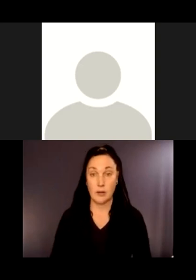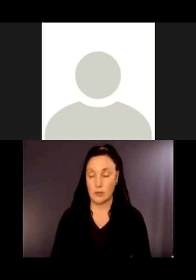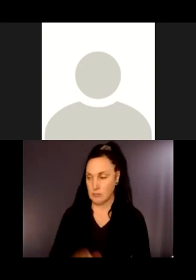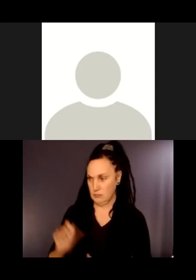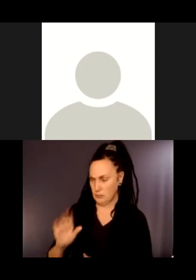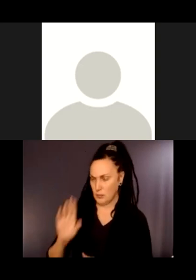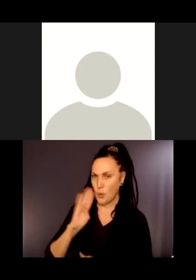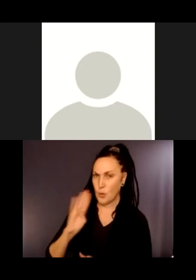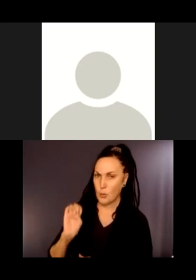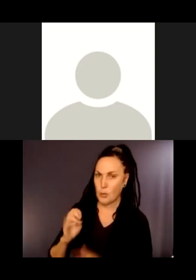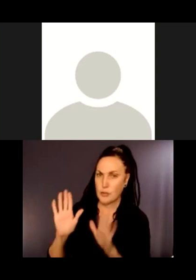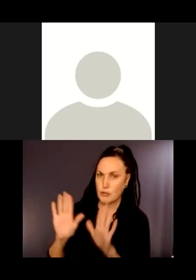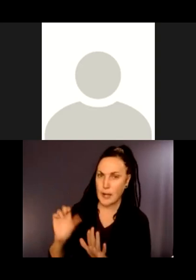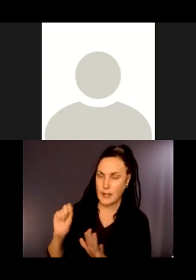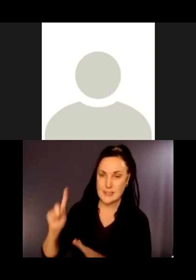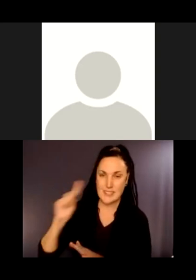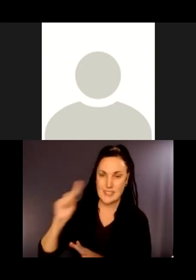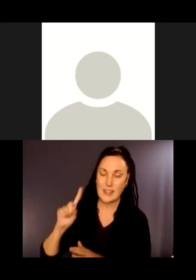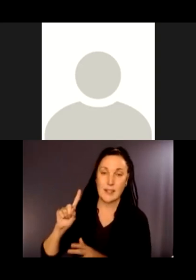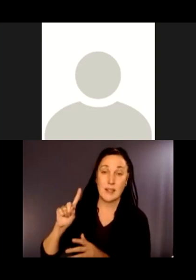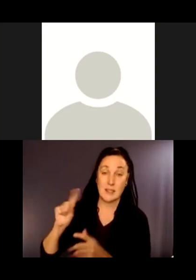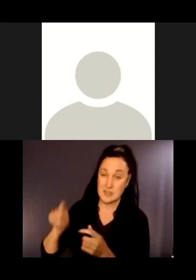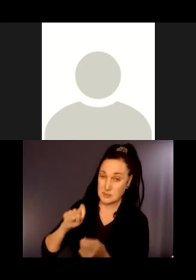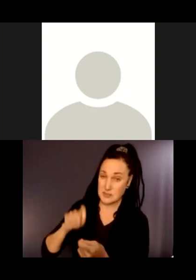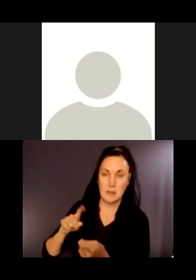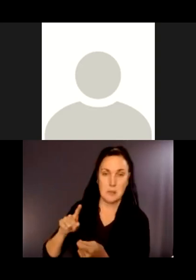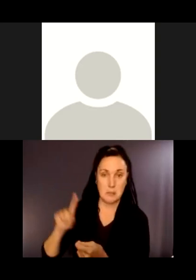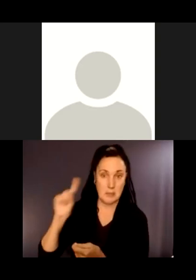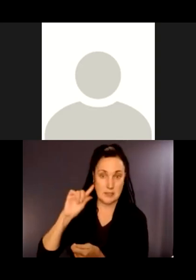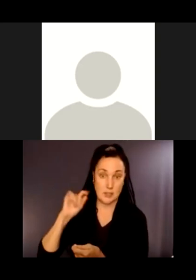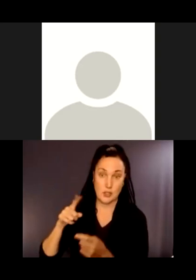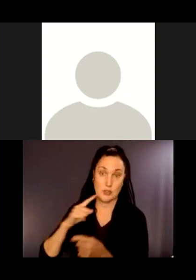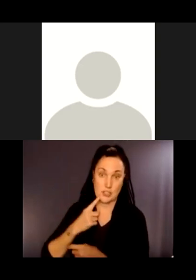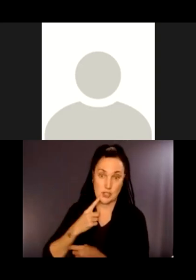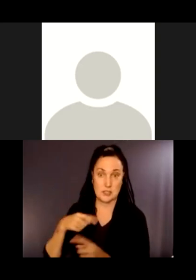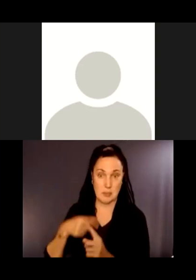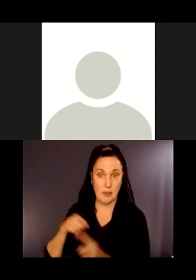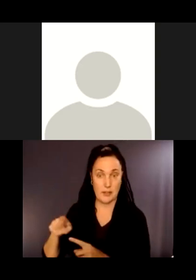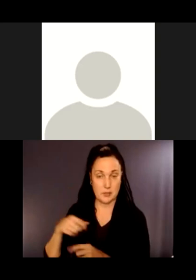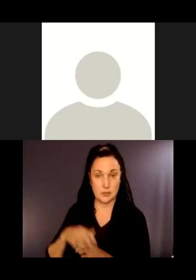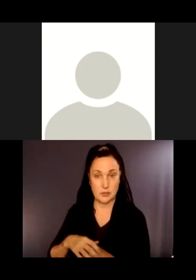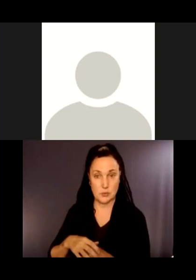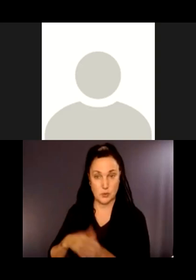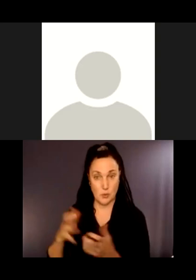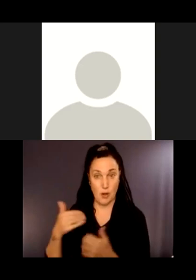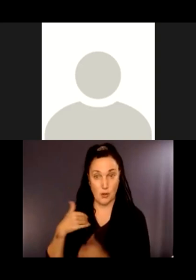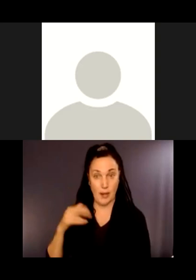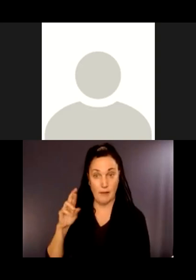That would be great. I think it sounds like you're exploring the option of having a